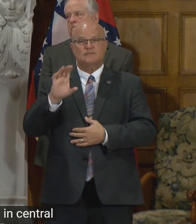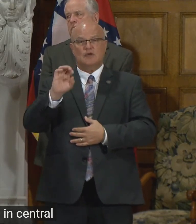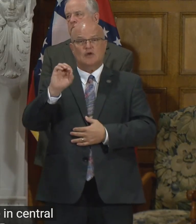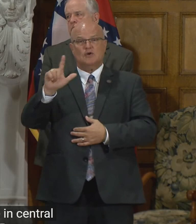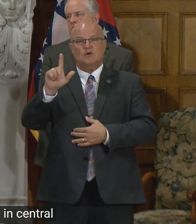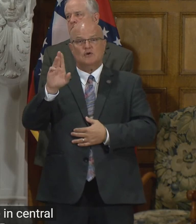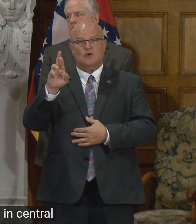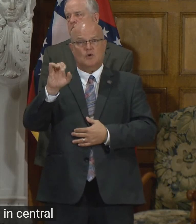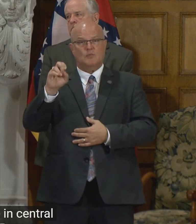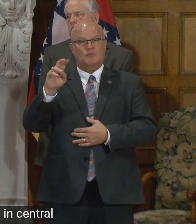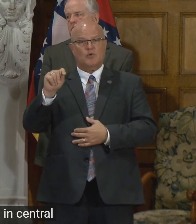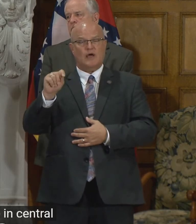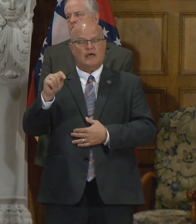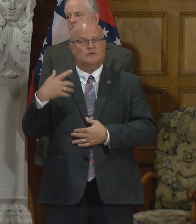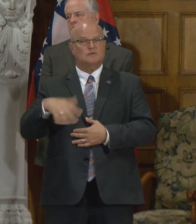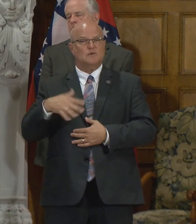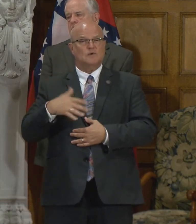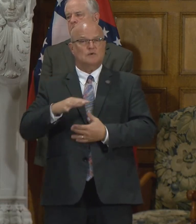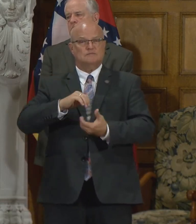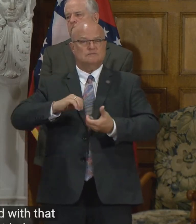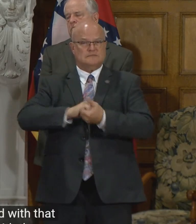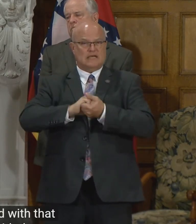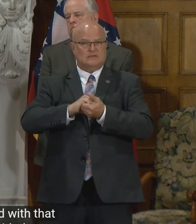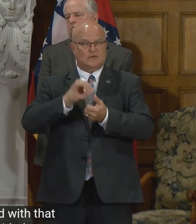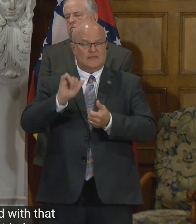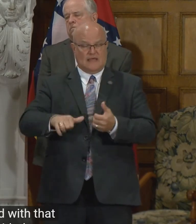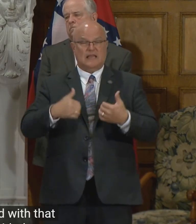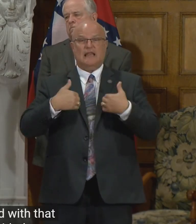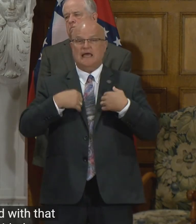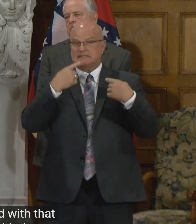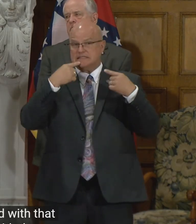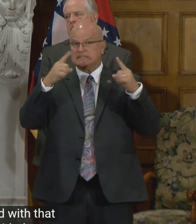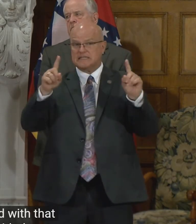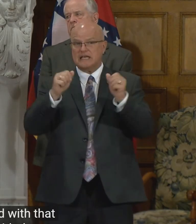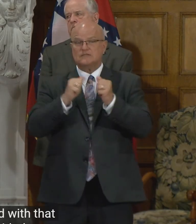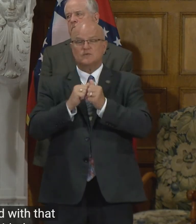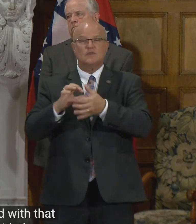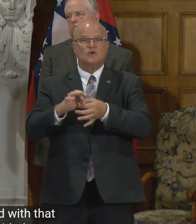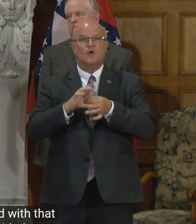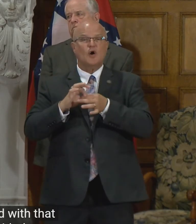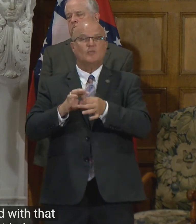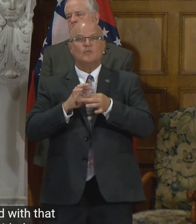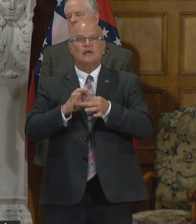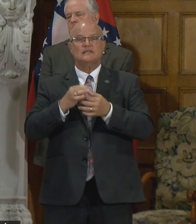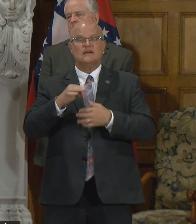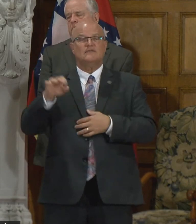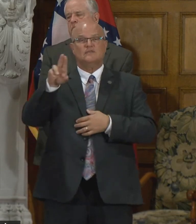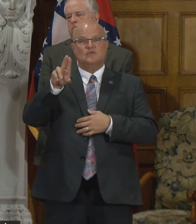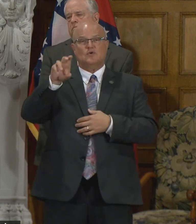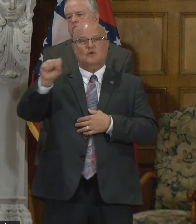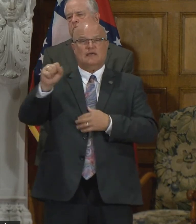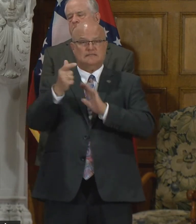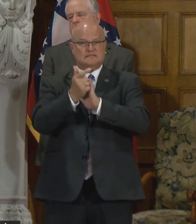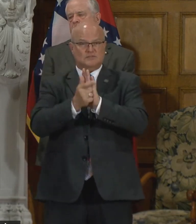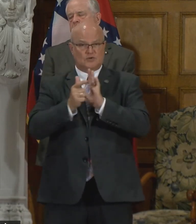He has been very engaged with that and has had success with the cooperation of the United States Attorney,